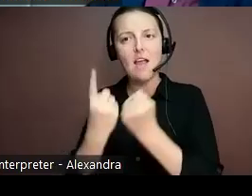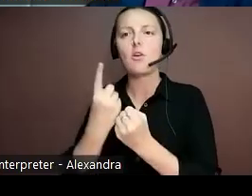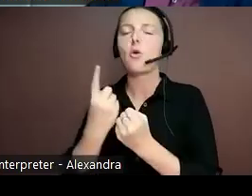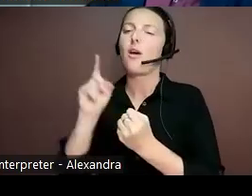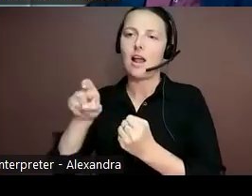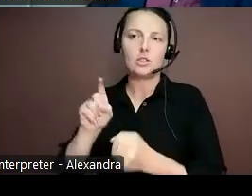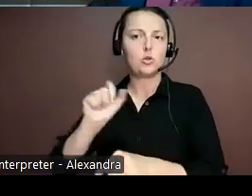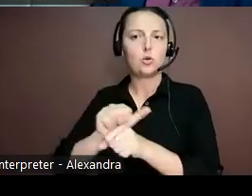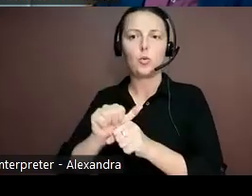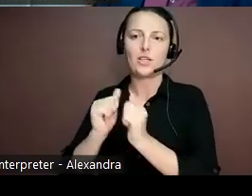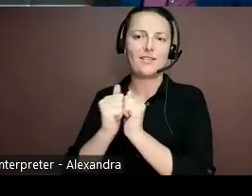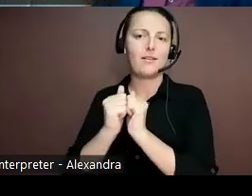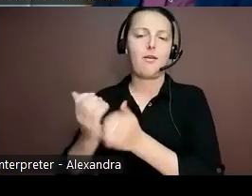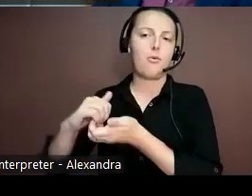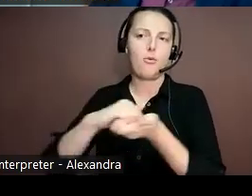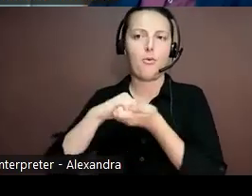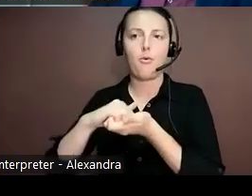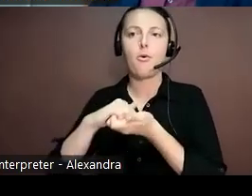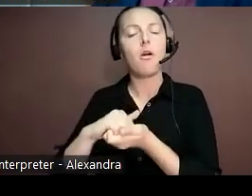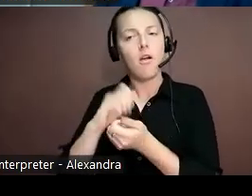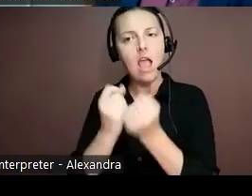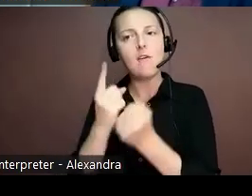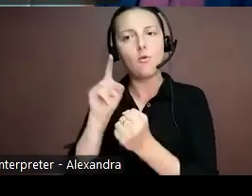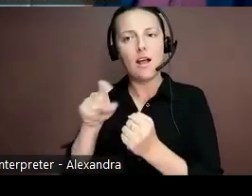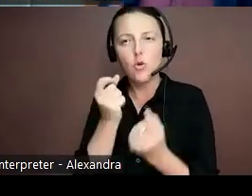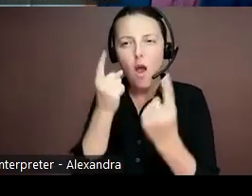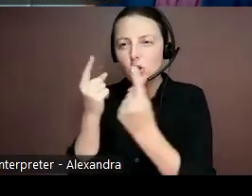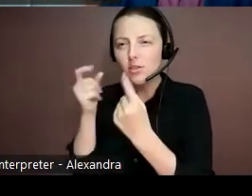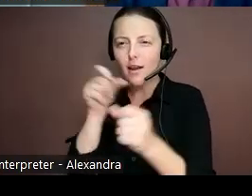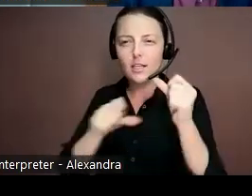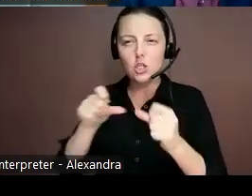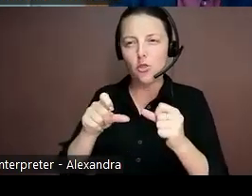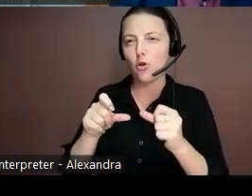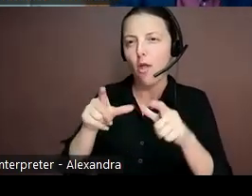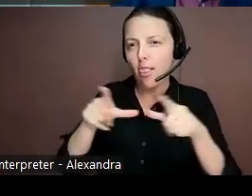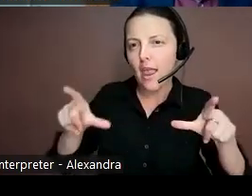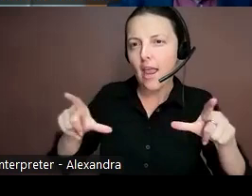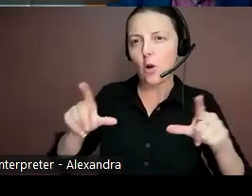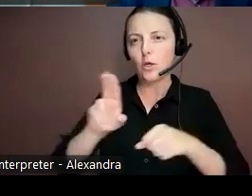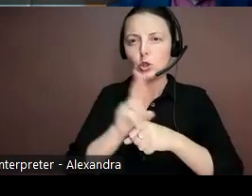but everybody has to speak the same language to foster that sense of community and to foster that